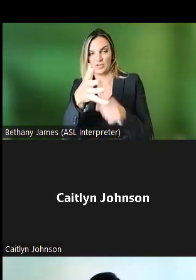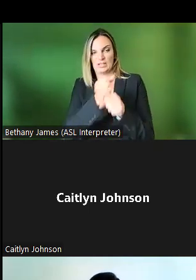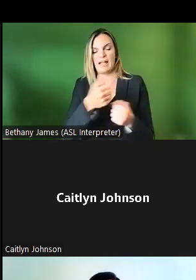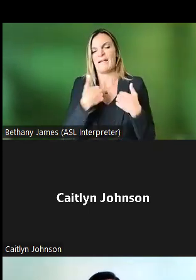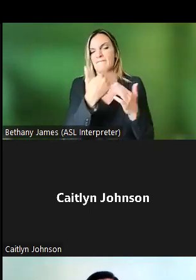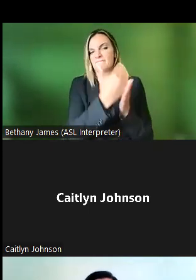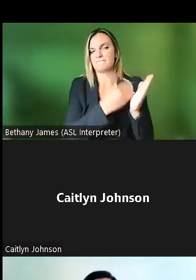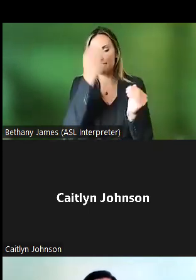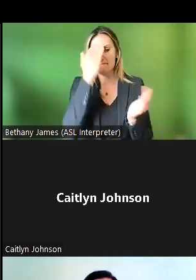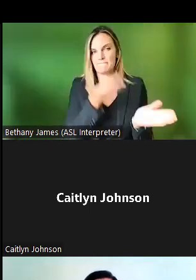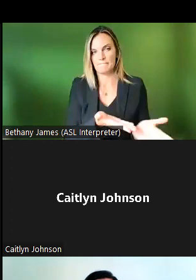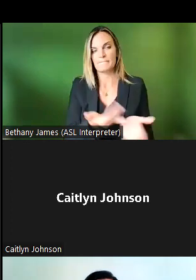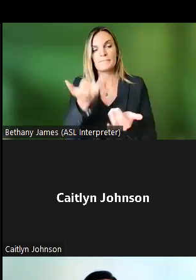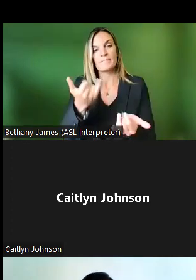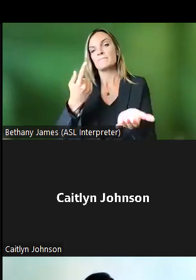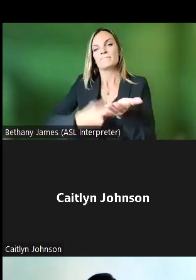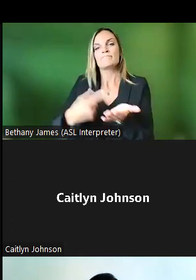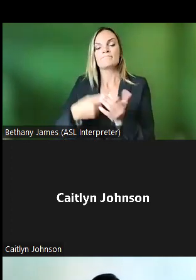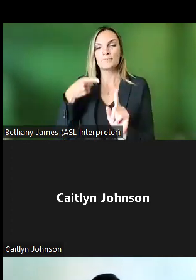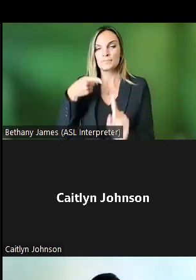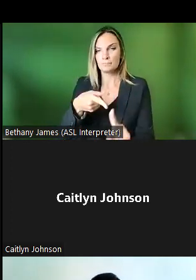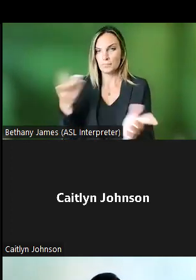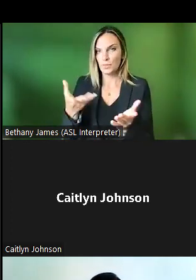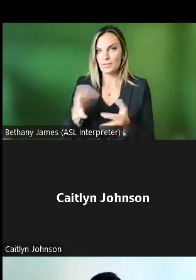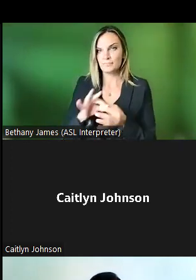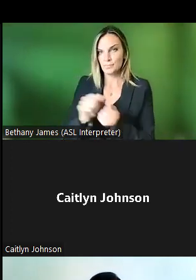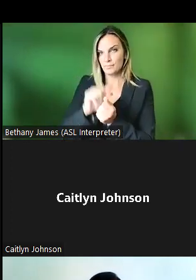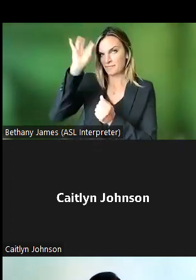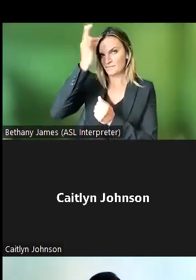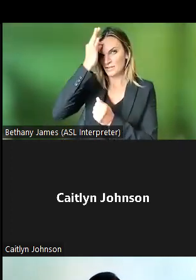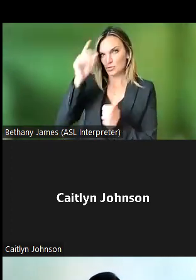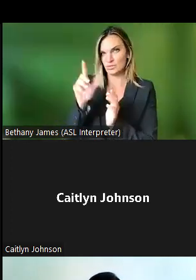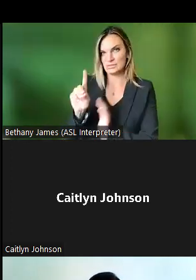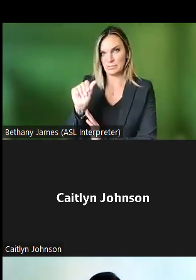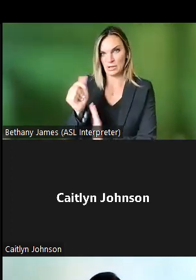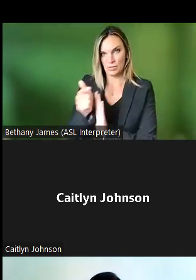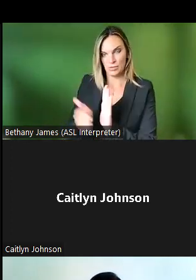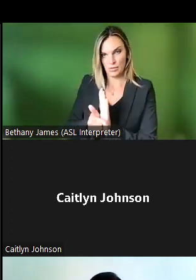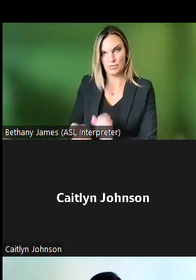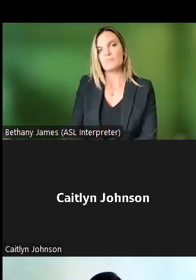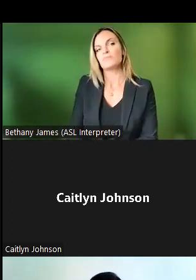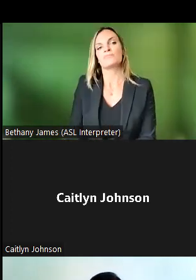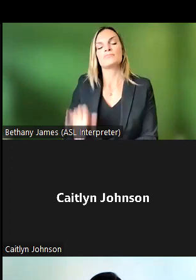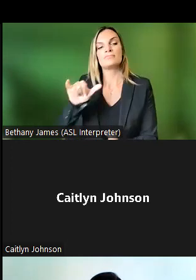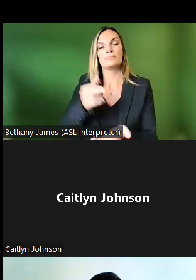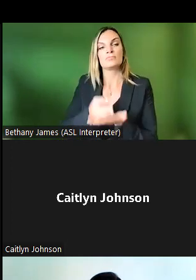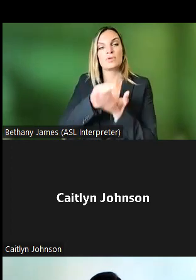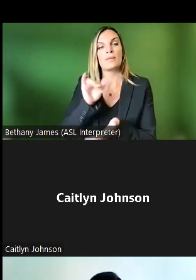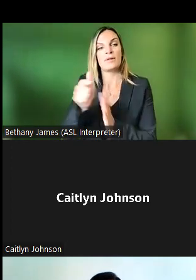So today we're going to start out by talking about federal disability law. First and foremost, the Rehab Act of 1973.